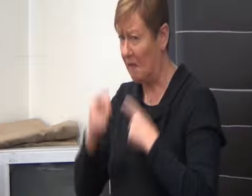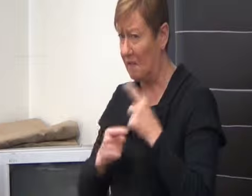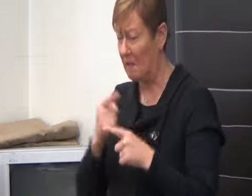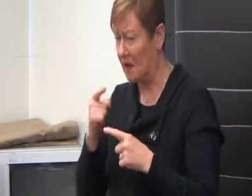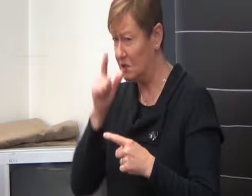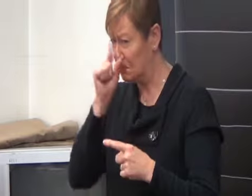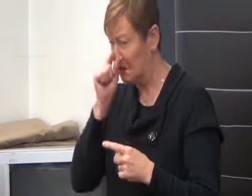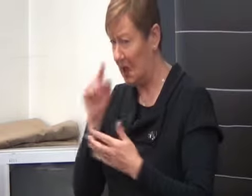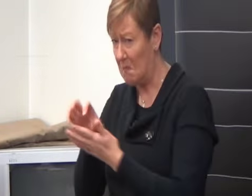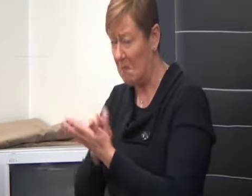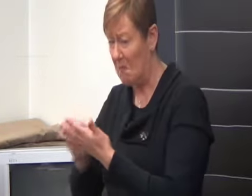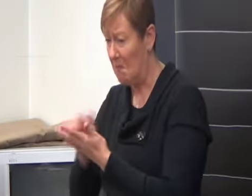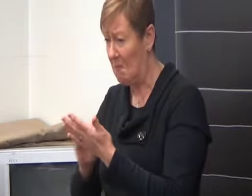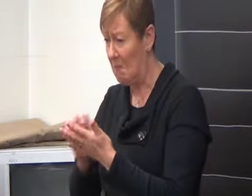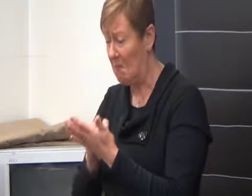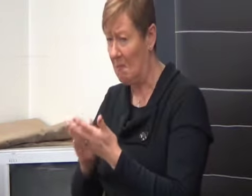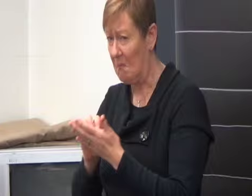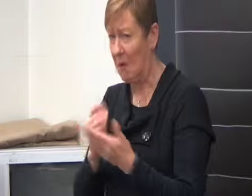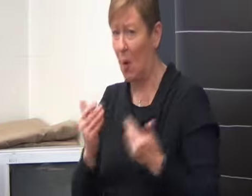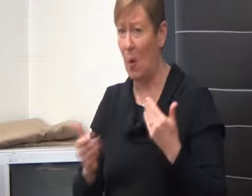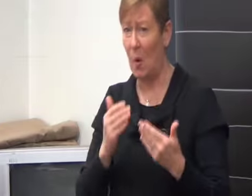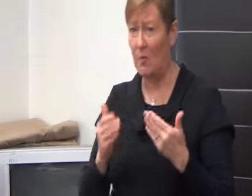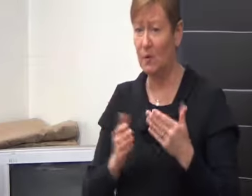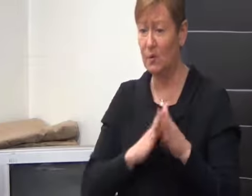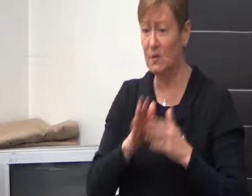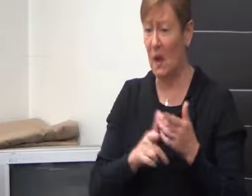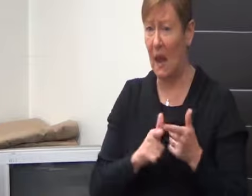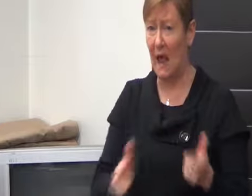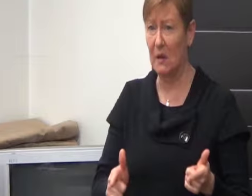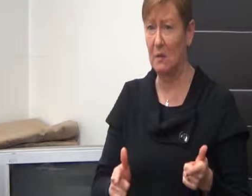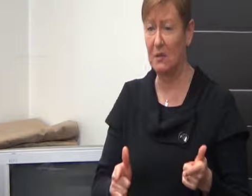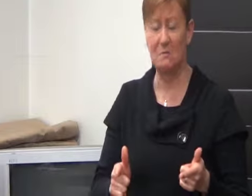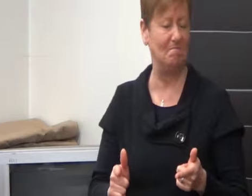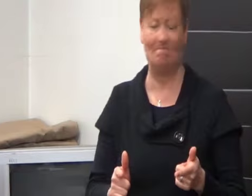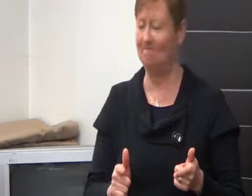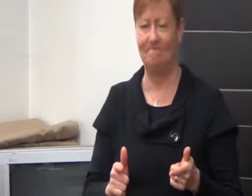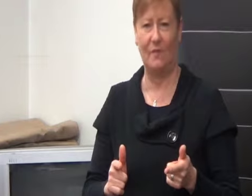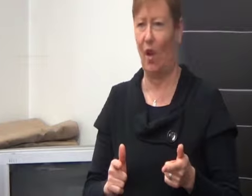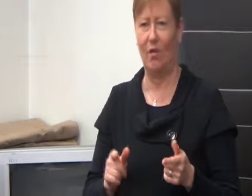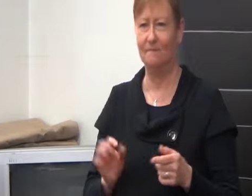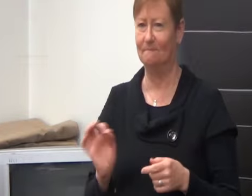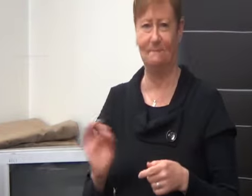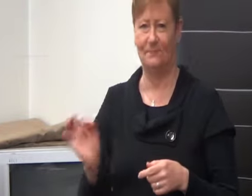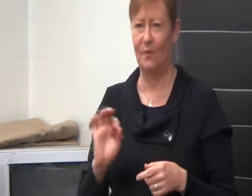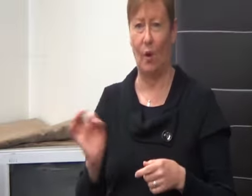But, I have seen Paula and members of her family using the Deafblind manual alphabet